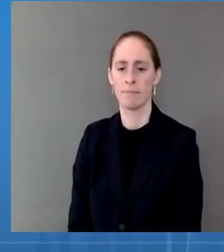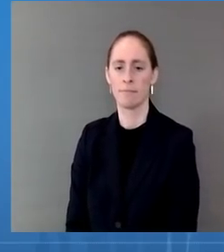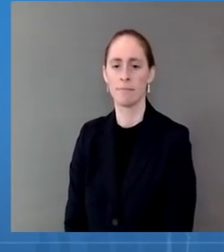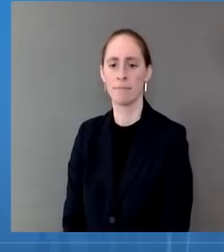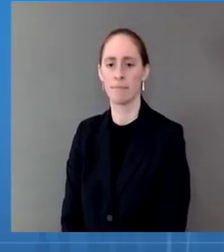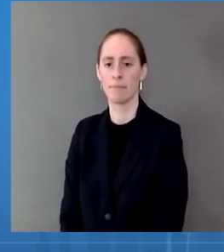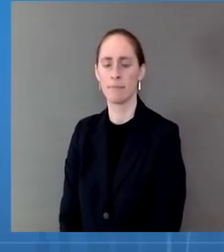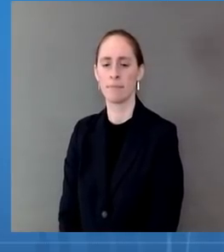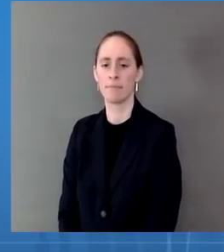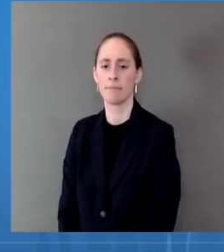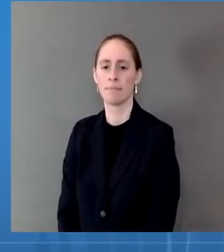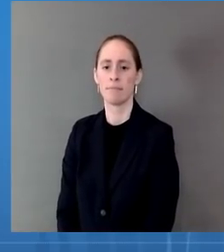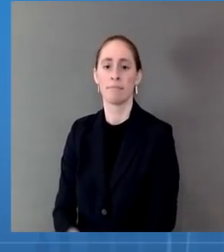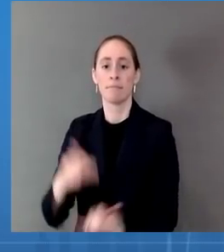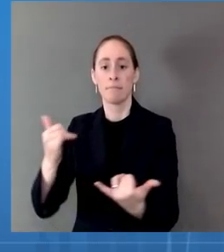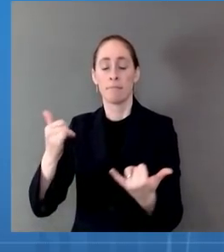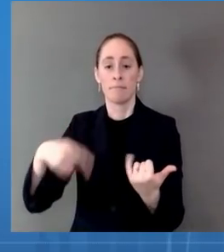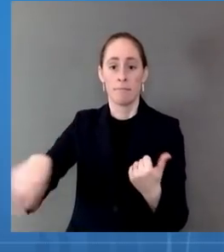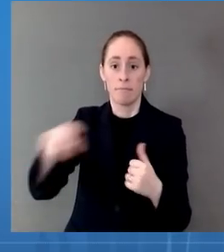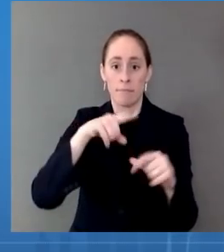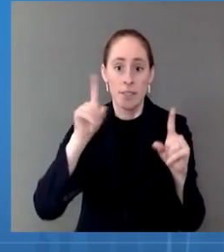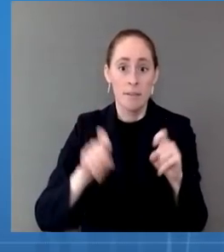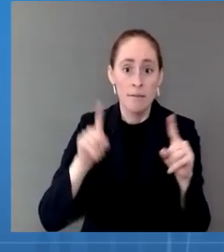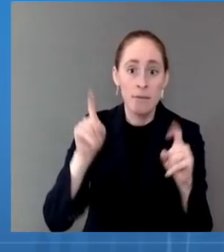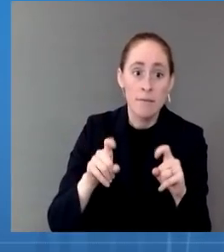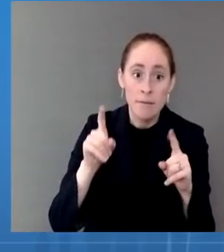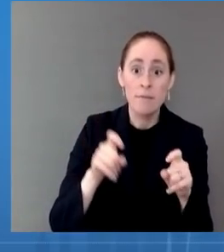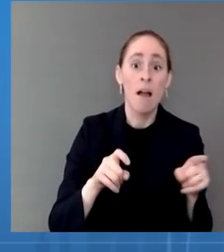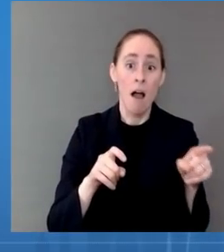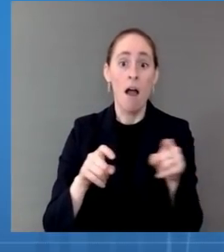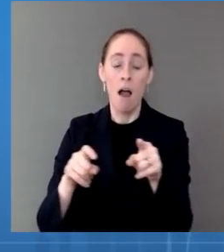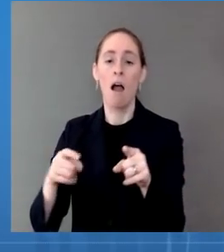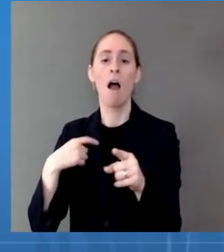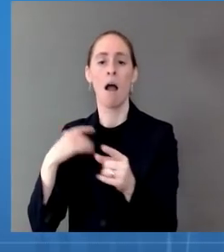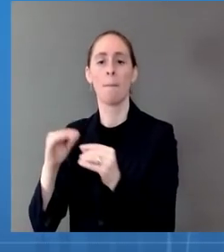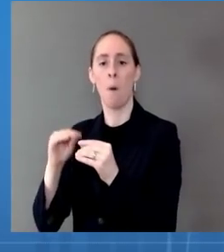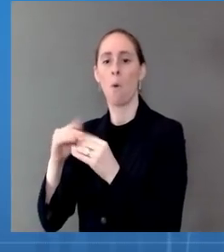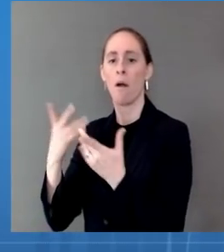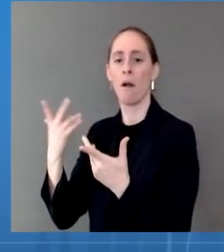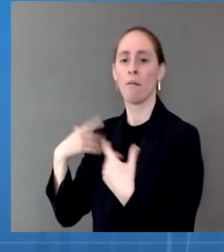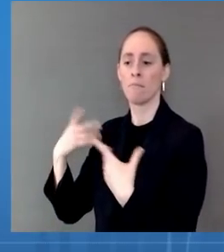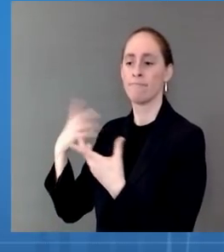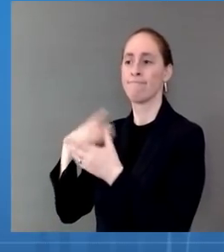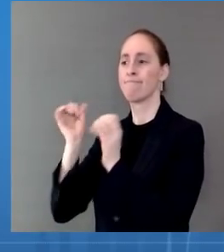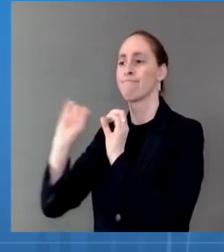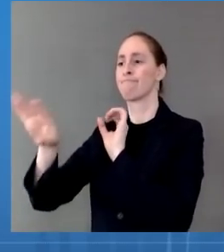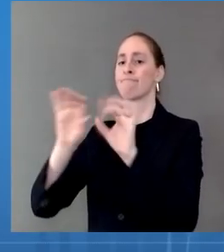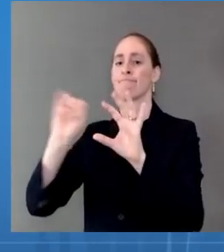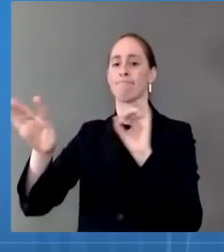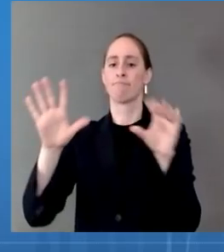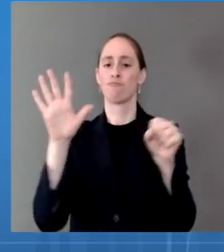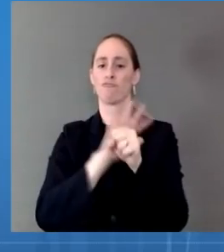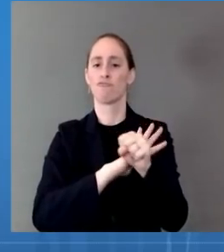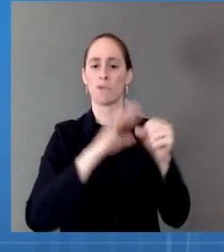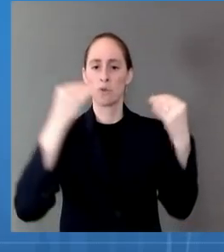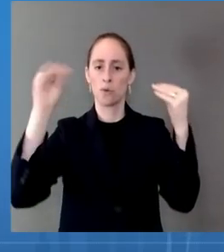when the president took office to eight on the shelves today. So the president's winter plan, which he announced last week,